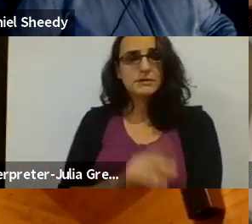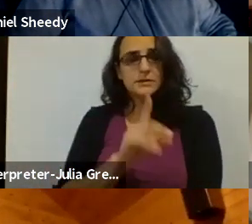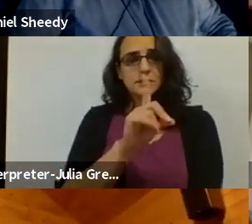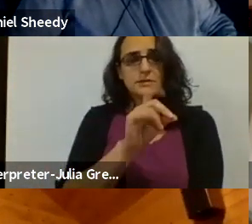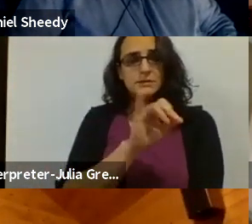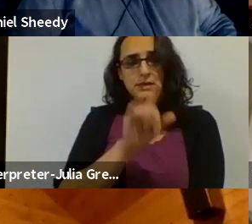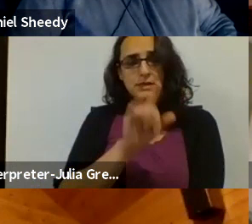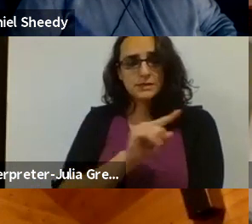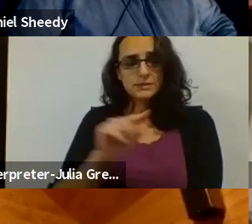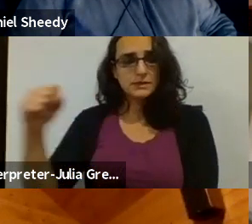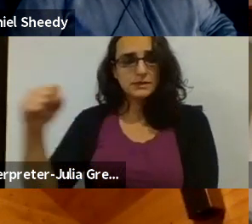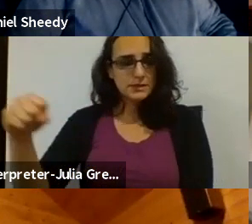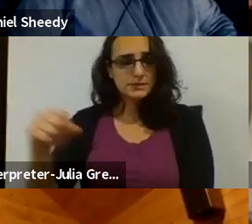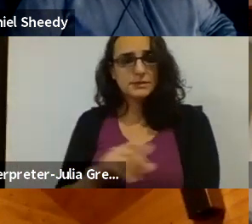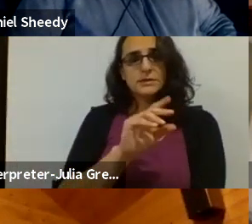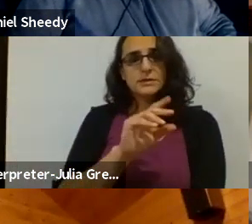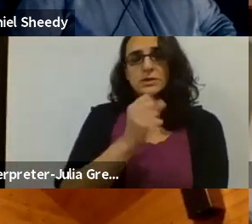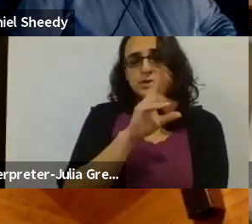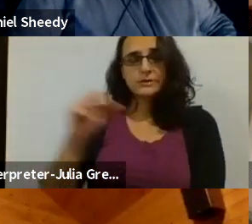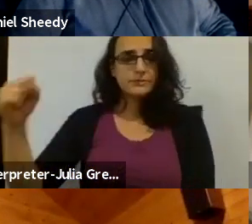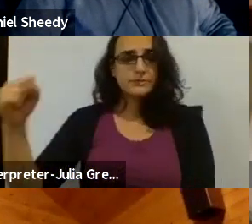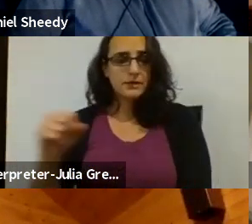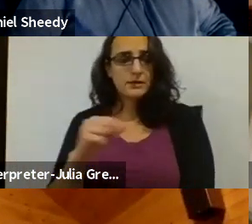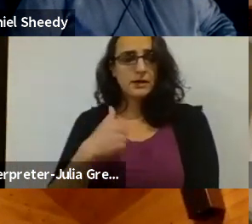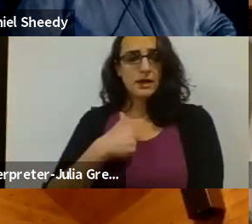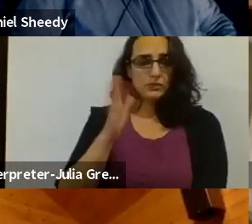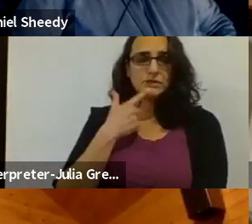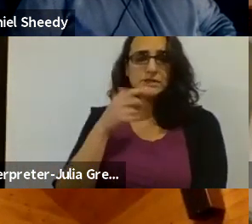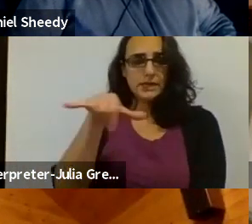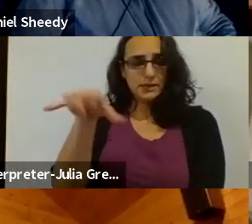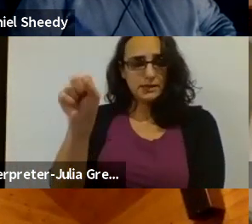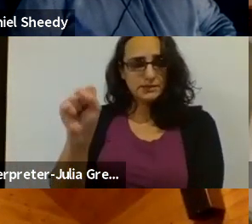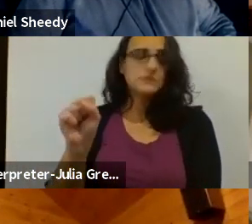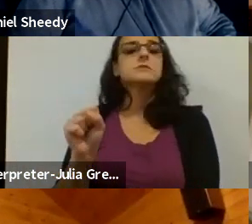Deniz Savas: Yes. Sheri Cohen: Cherry. Yes. Carolyn Gallagher: And I will say yes. So, um,